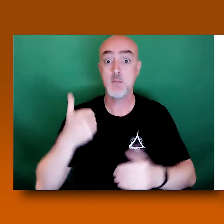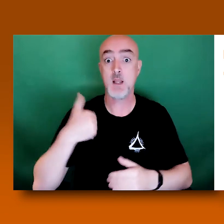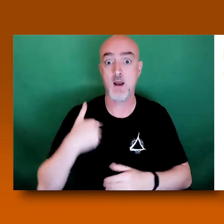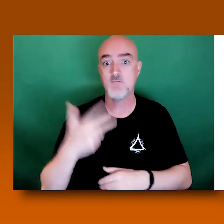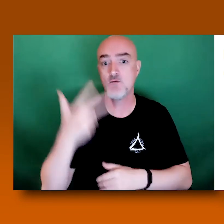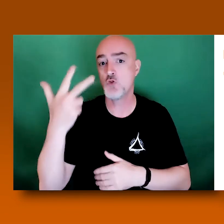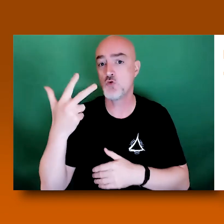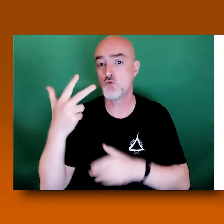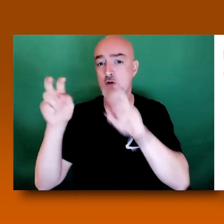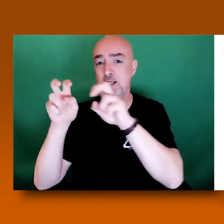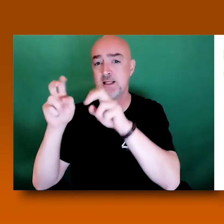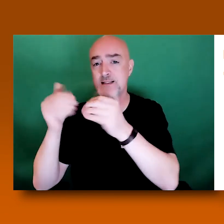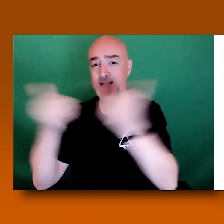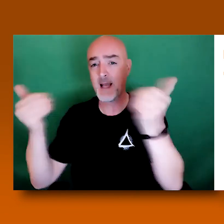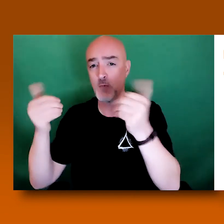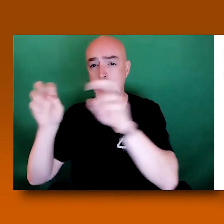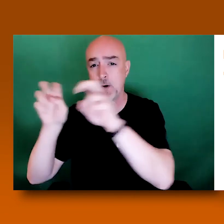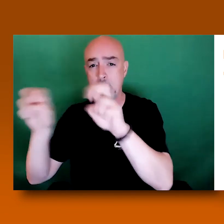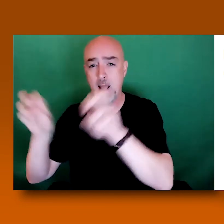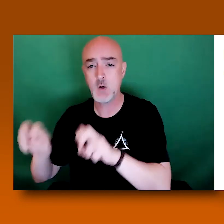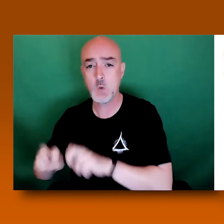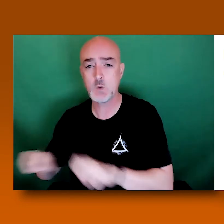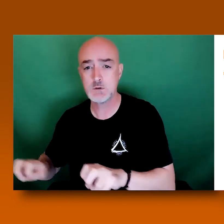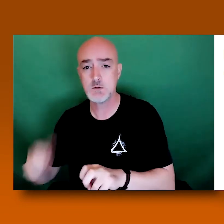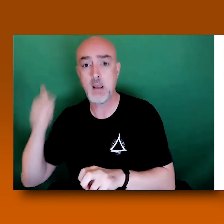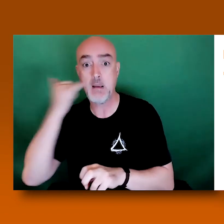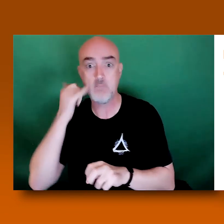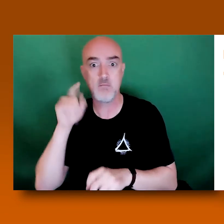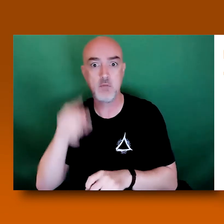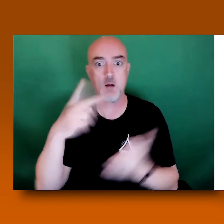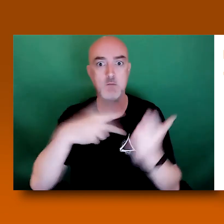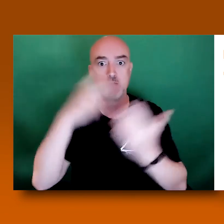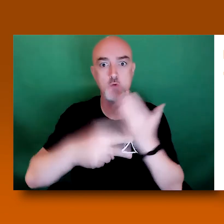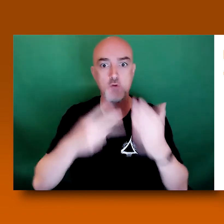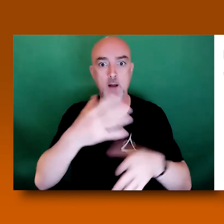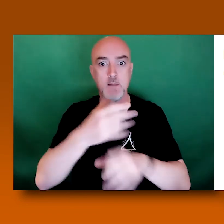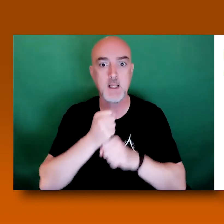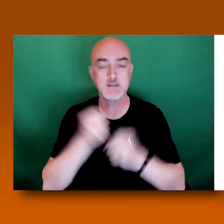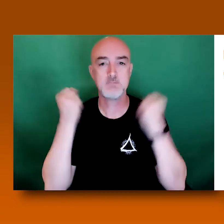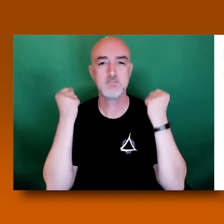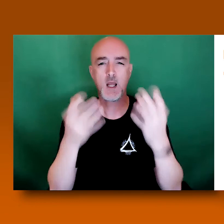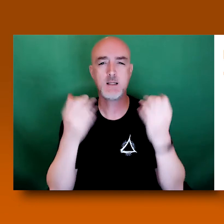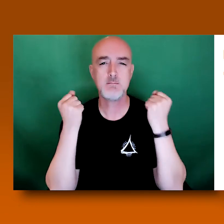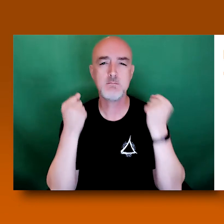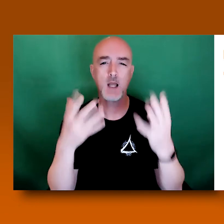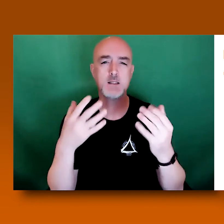one or two programs that have separate panels, and if a program receives